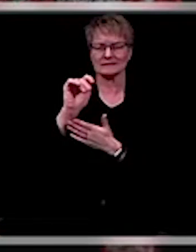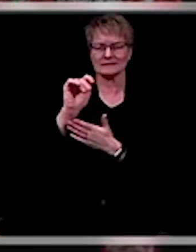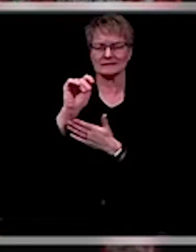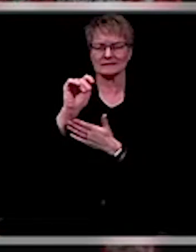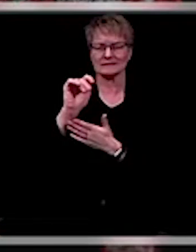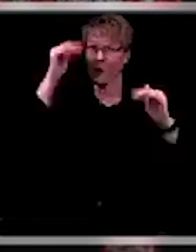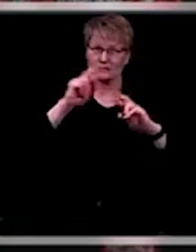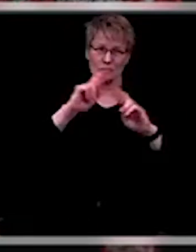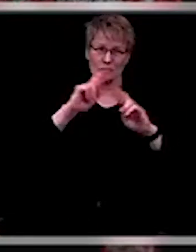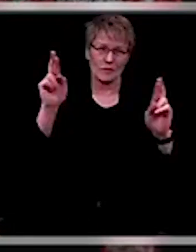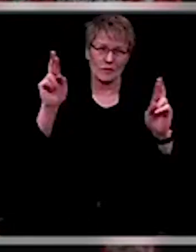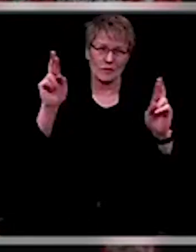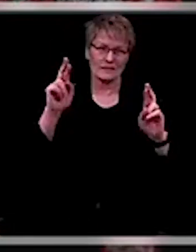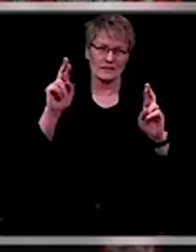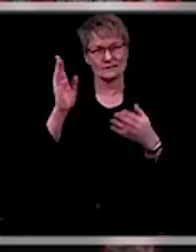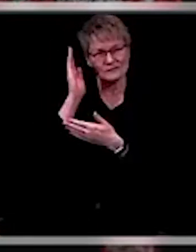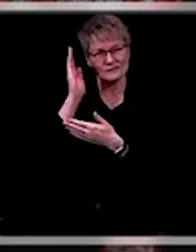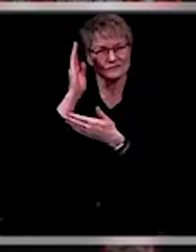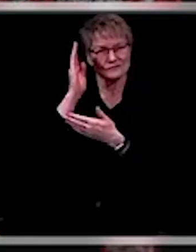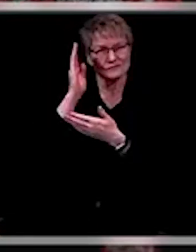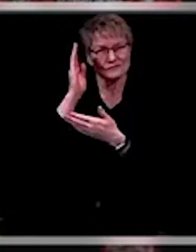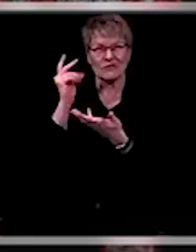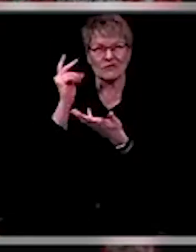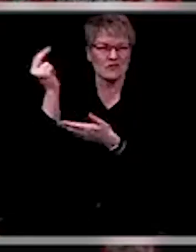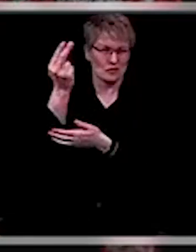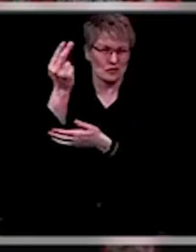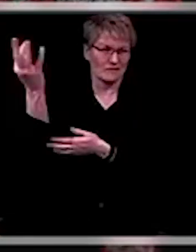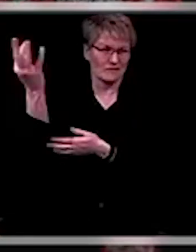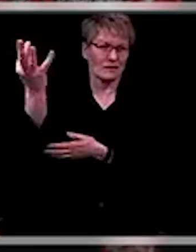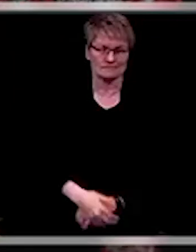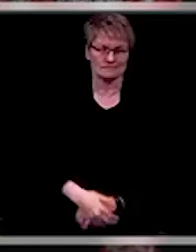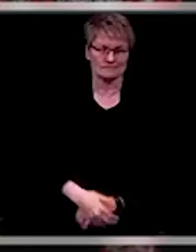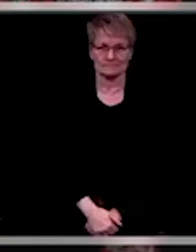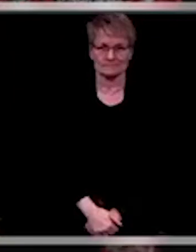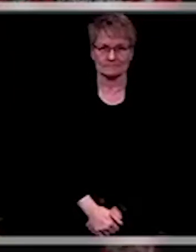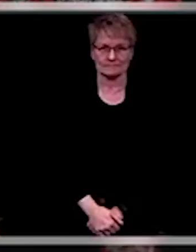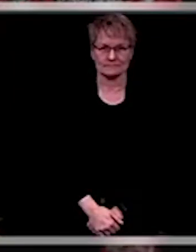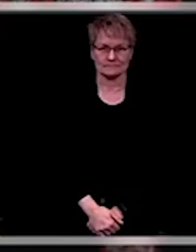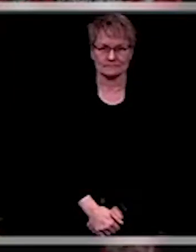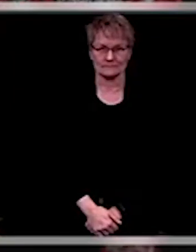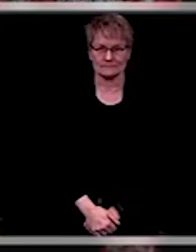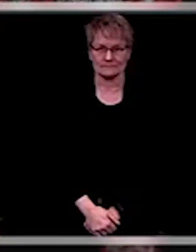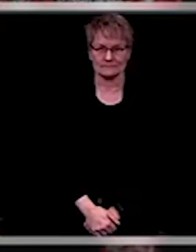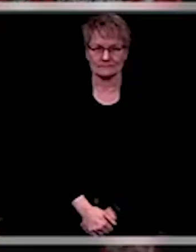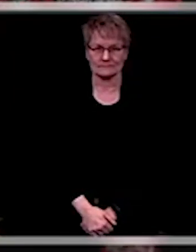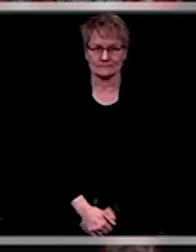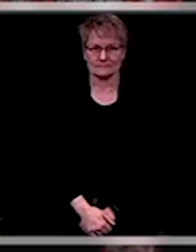Dr. Ramstrom,, the testing at the college, what's the latest on turnaround for results